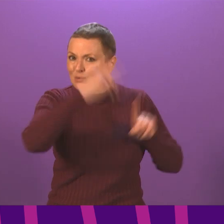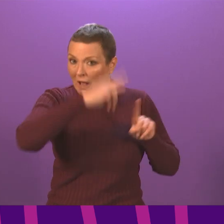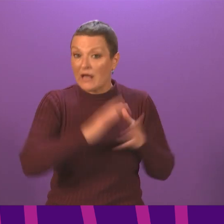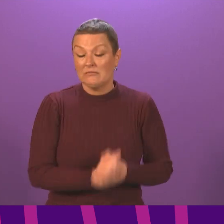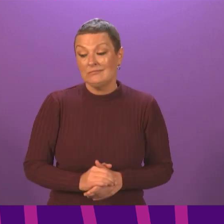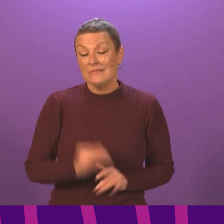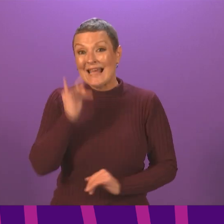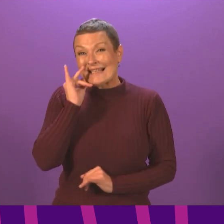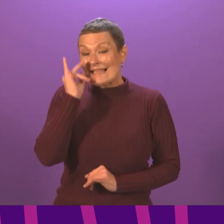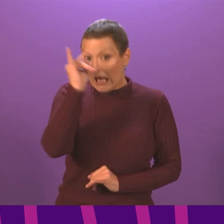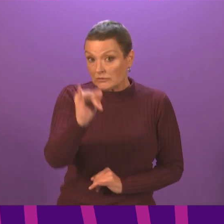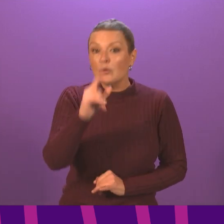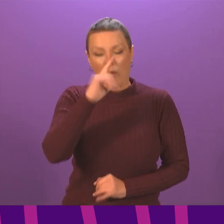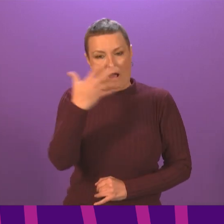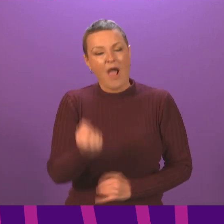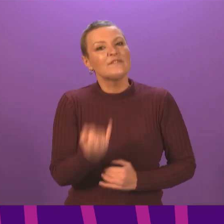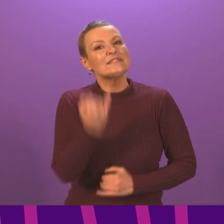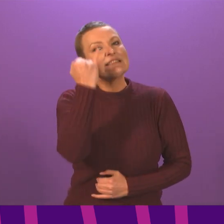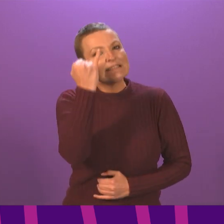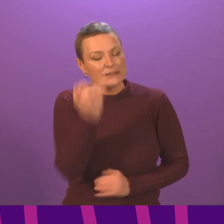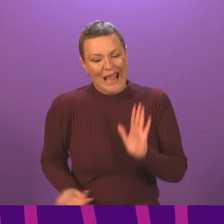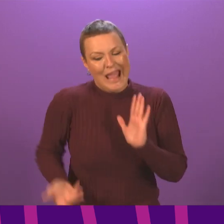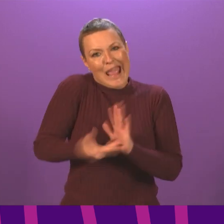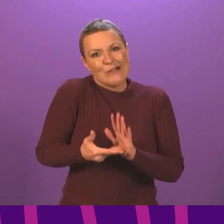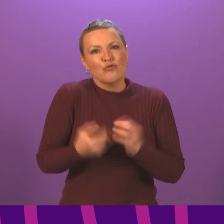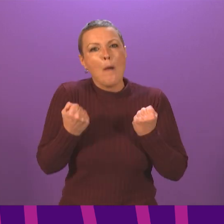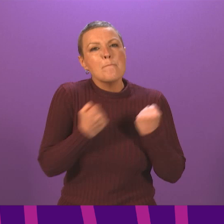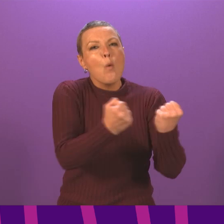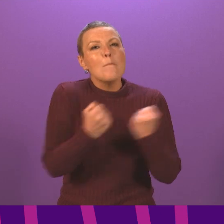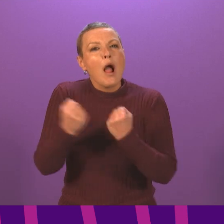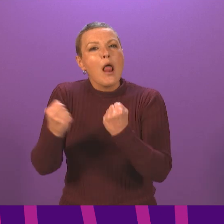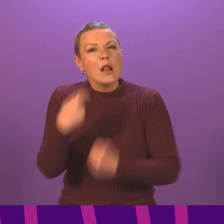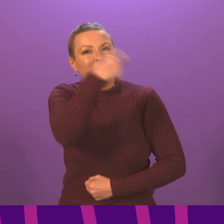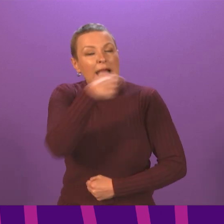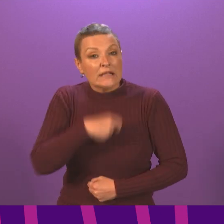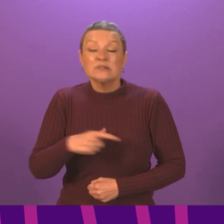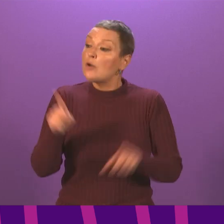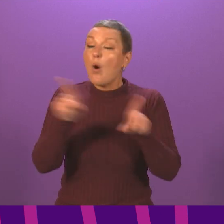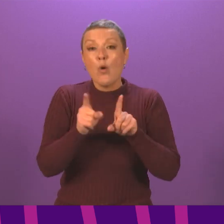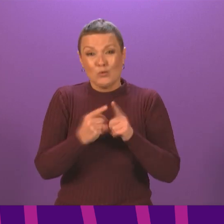will be deploying up to six additional mobile testing units and 20,000 home test kits to